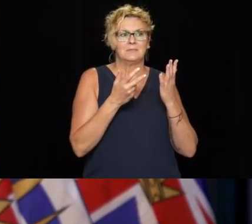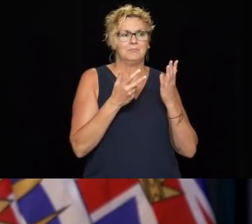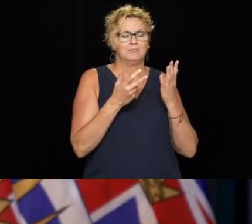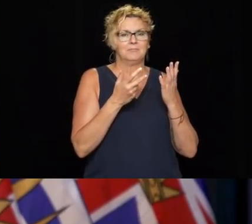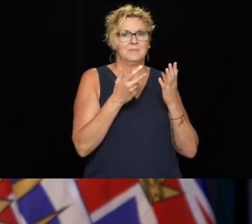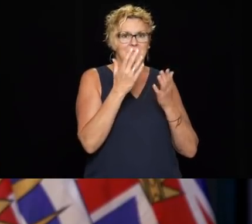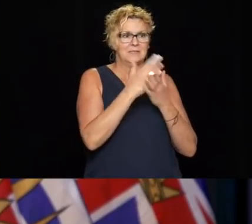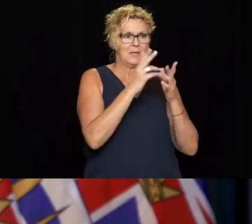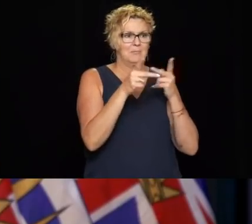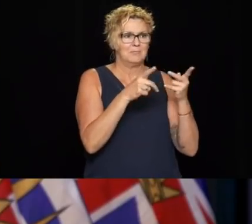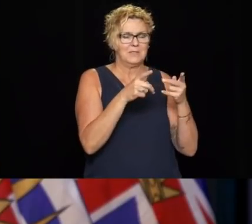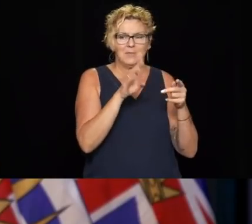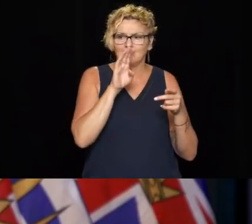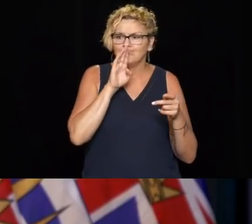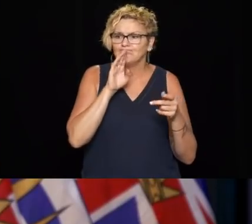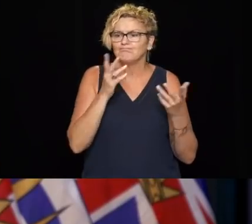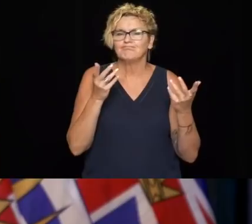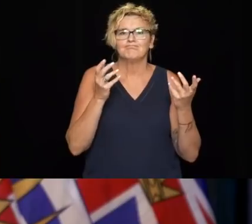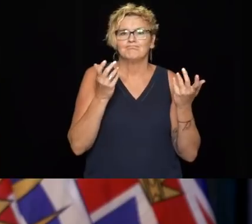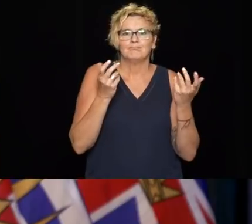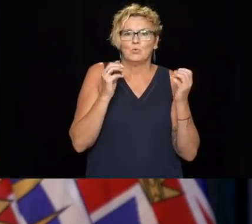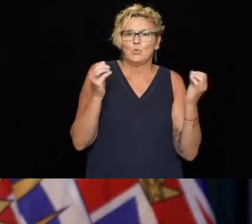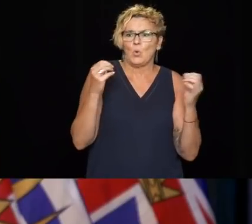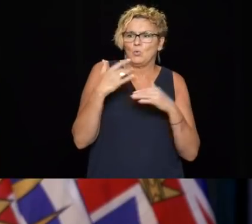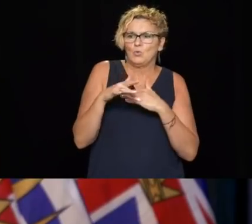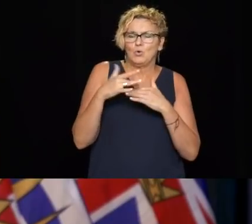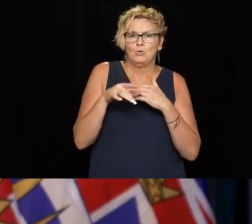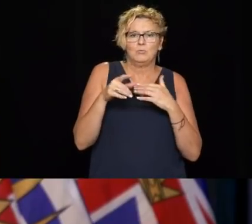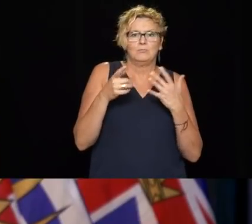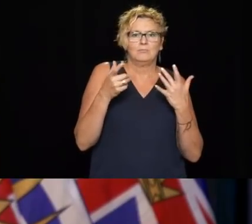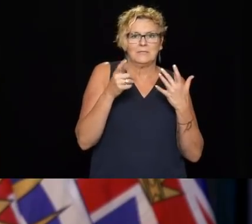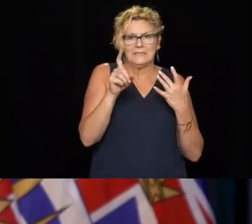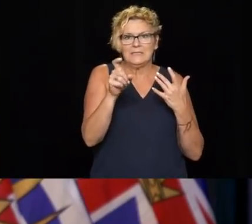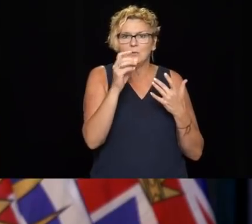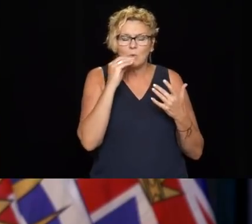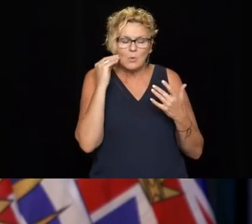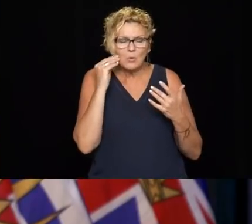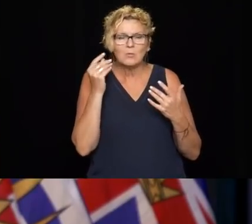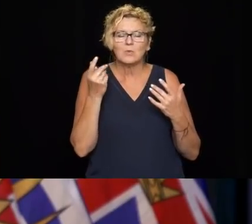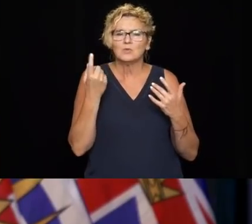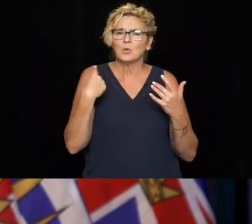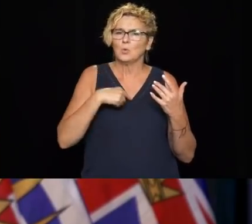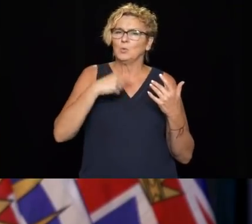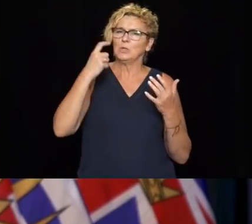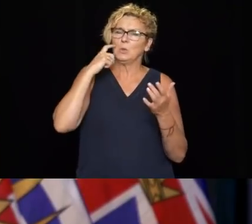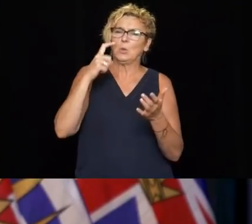, that is something we are looking at addressing, whether we have more temporary shelters, spaces available for people and